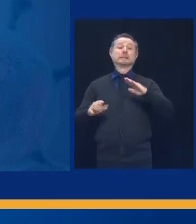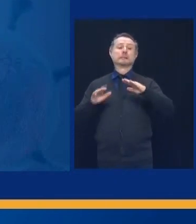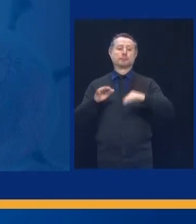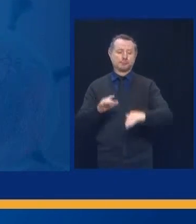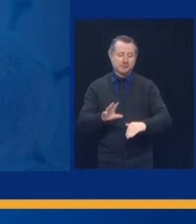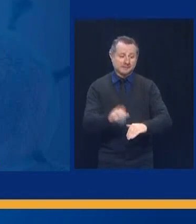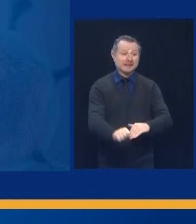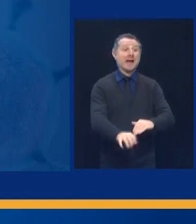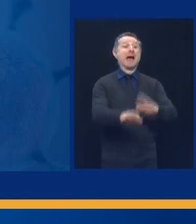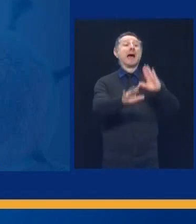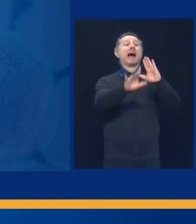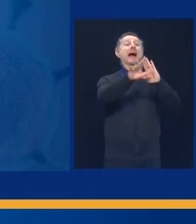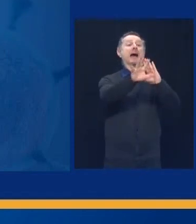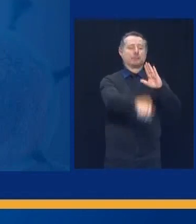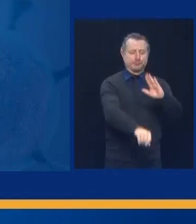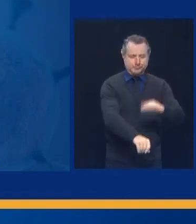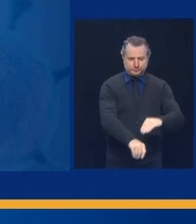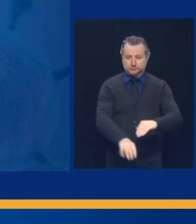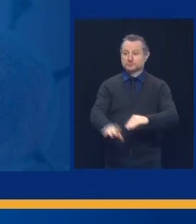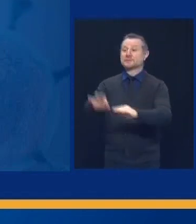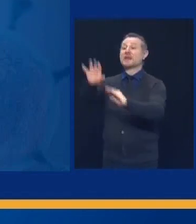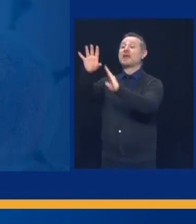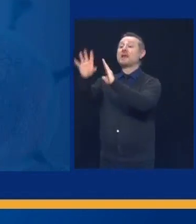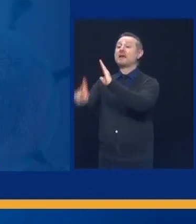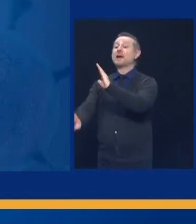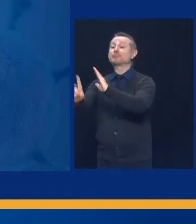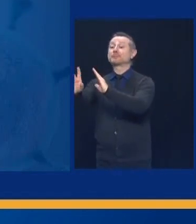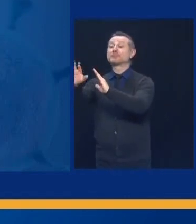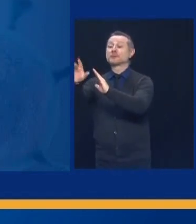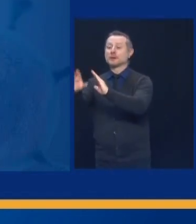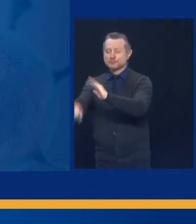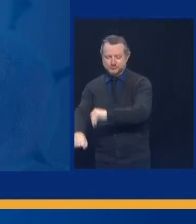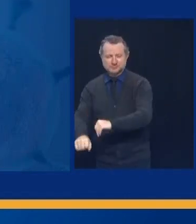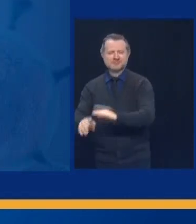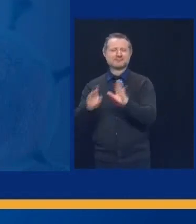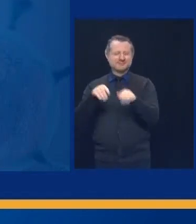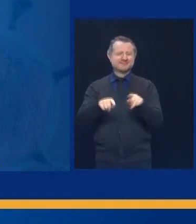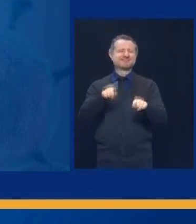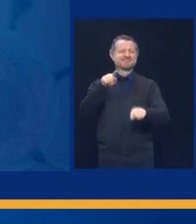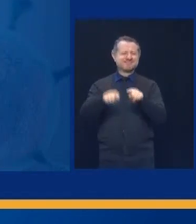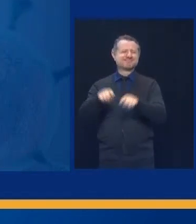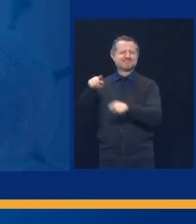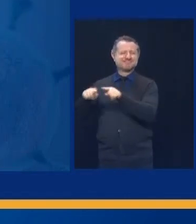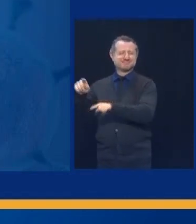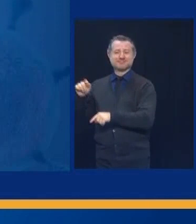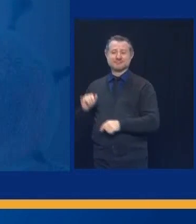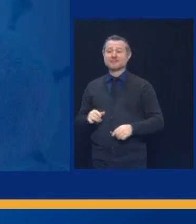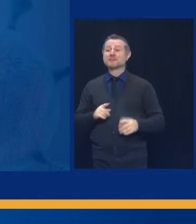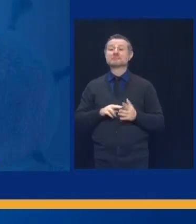YOU WILL HAVE LITTLE PEAKS, AND THEN YOU PUT OUT THAT FIRE AND IT COMES DOWN. AND THEN THERE'S ANOTHER LITTLE FIRE.